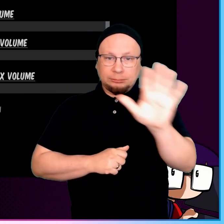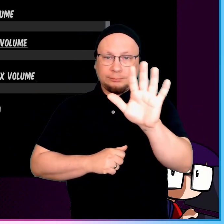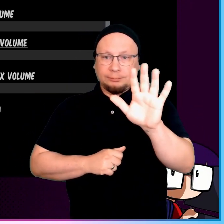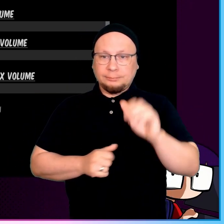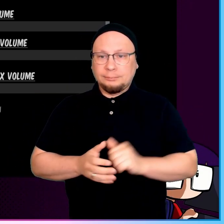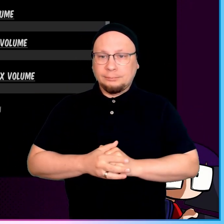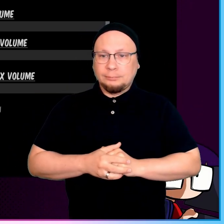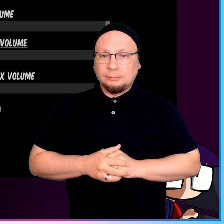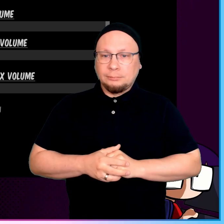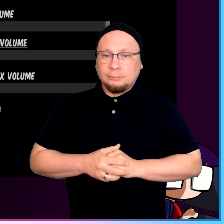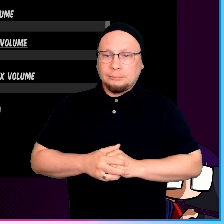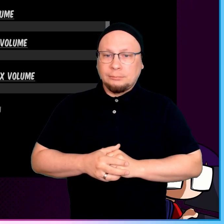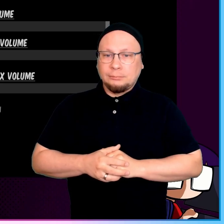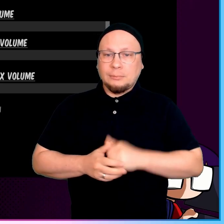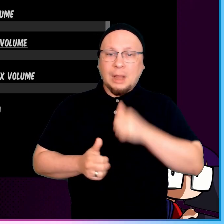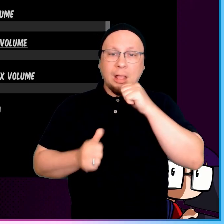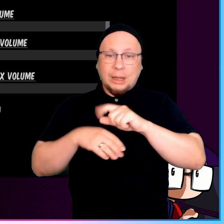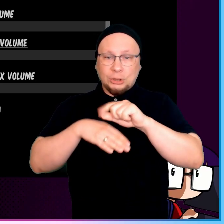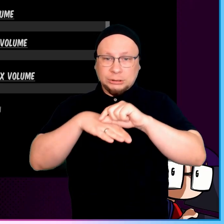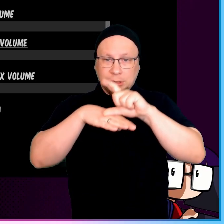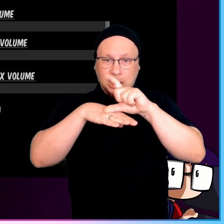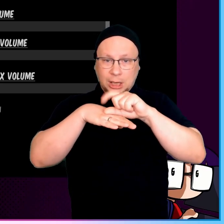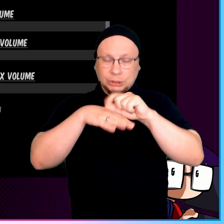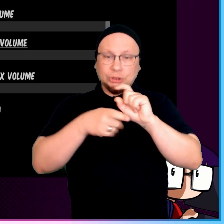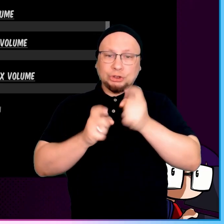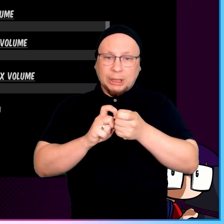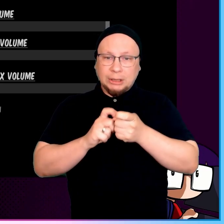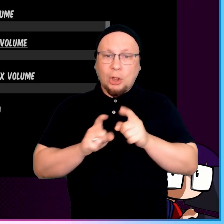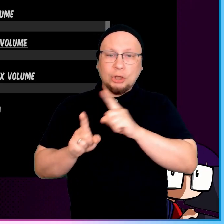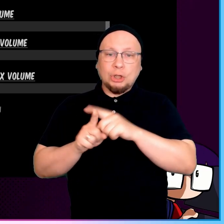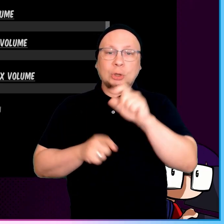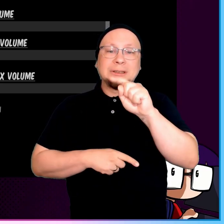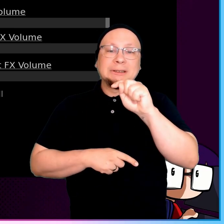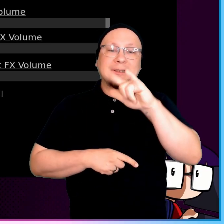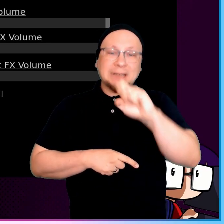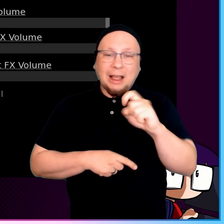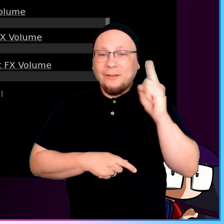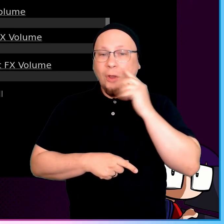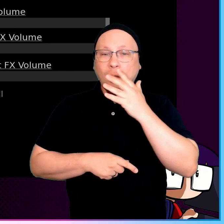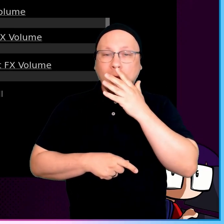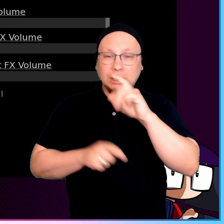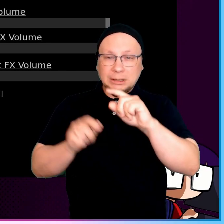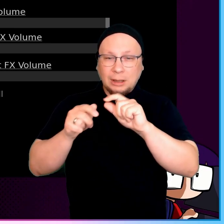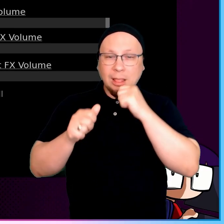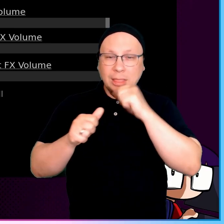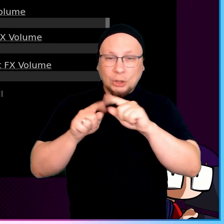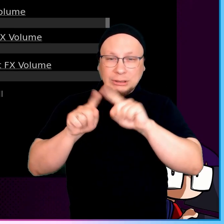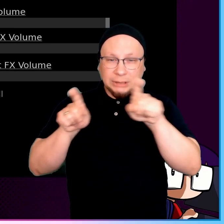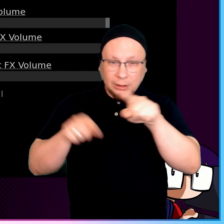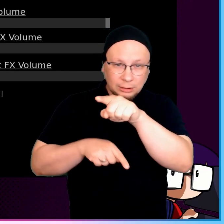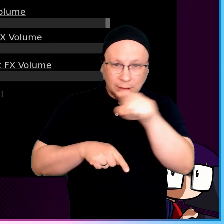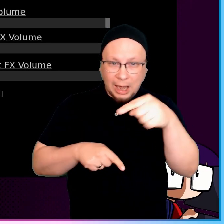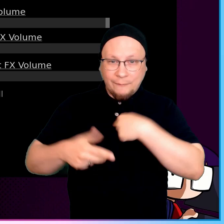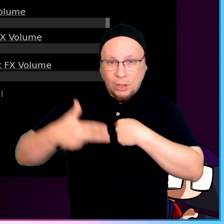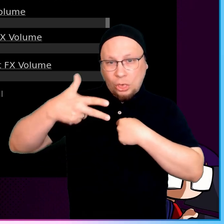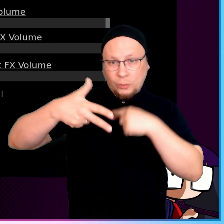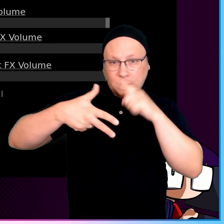You can adjust fonts used by the game, picking between comic book style... a simplified font, for easier readability...